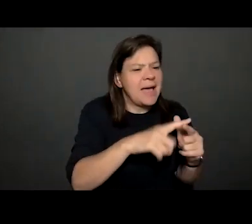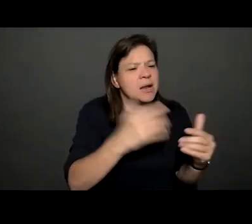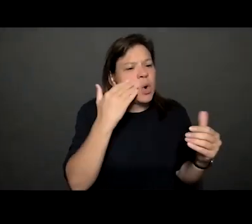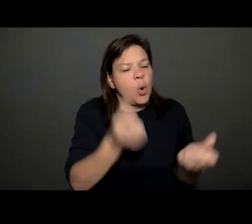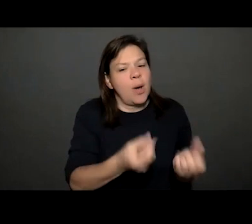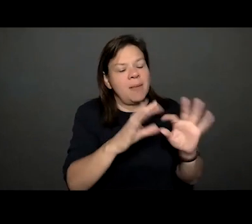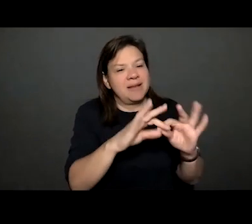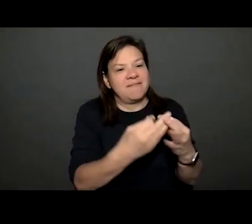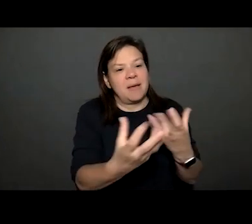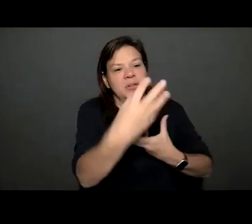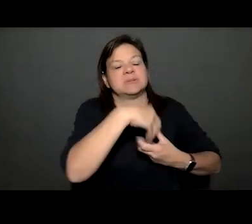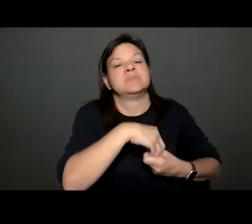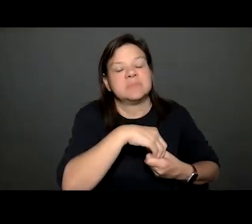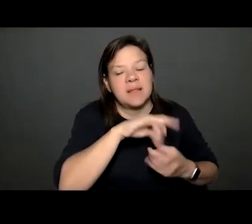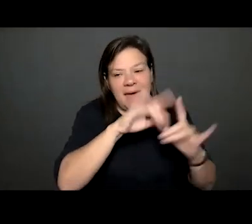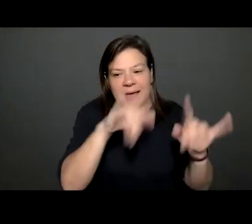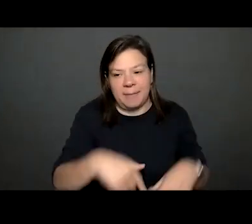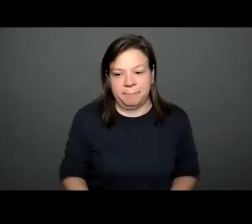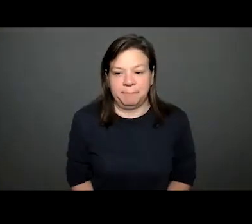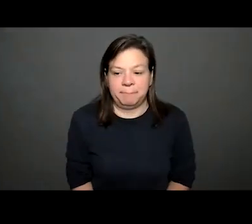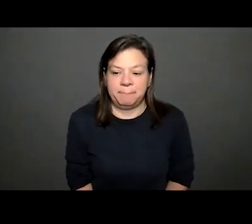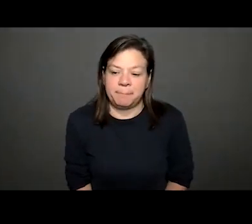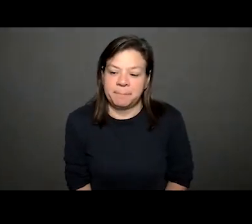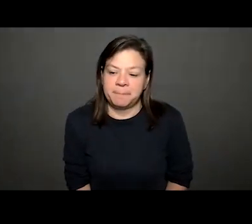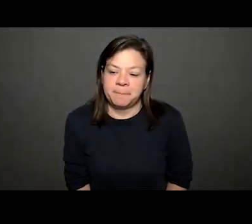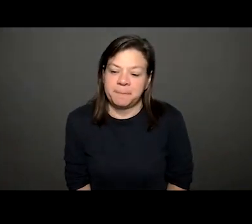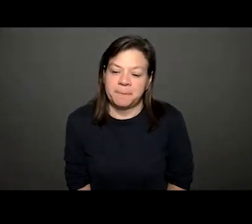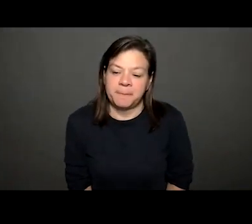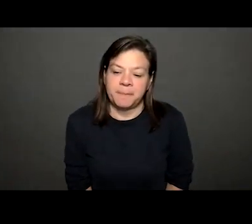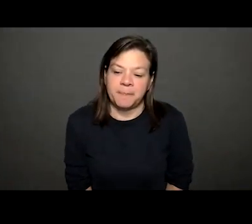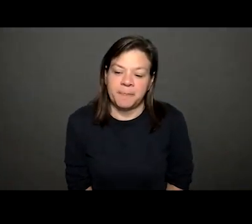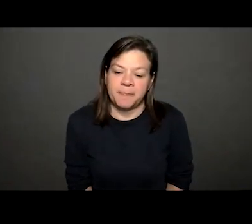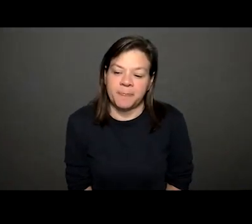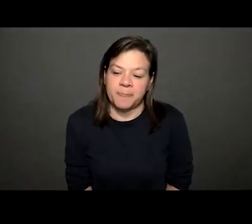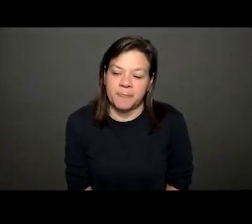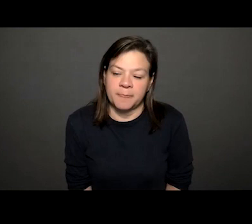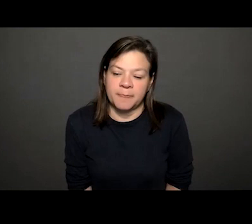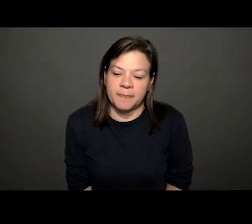THERE IS A COUPLE OF DIFFERENT WAYS TO CREATE A SCHEMA FOR A CUSTOM OBJECT.